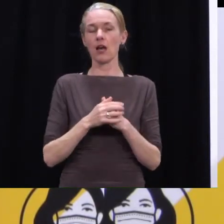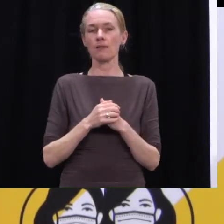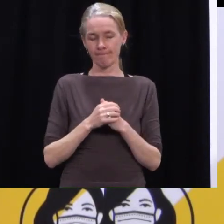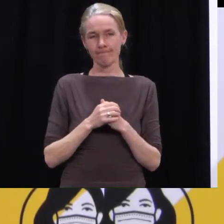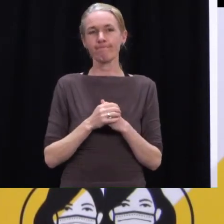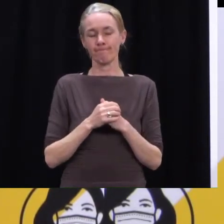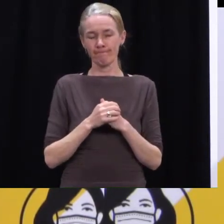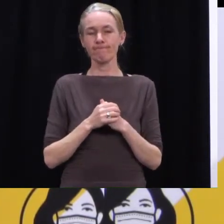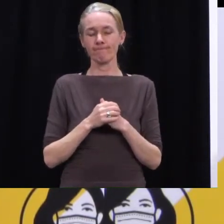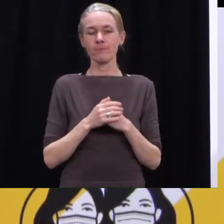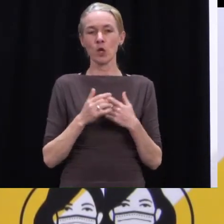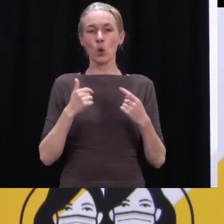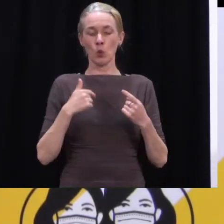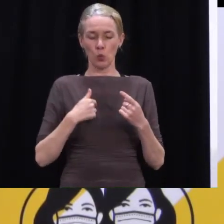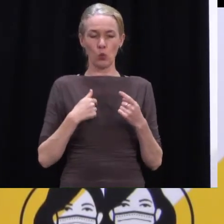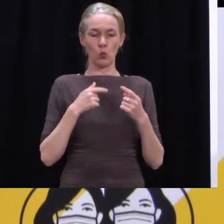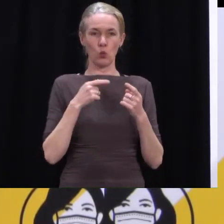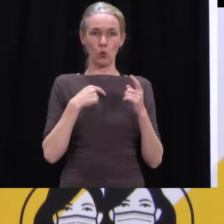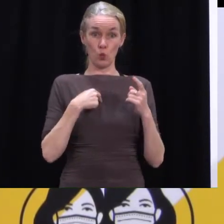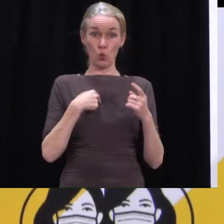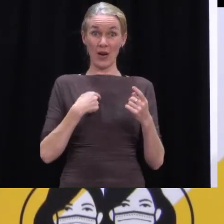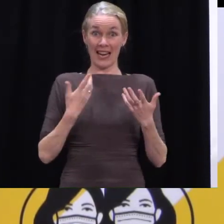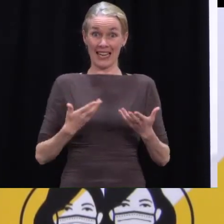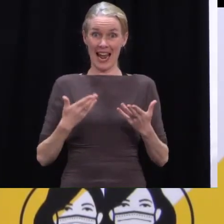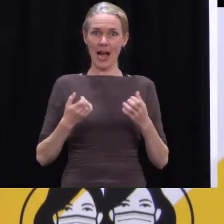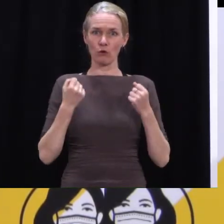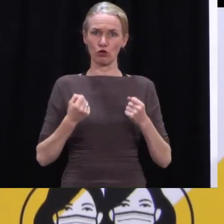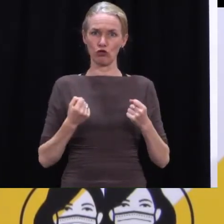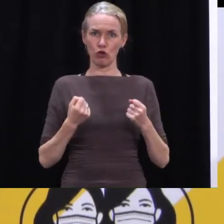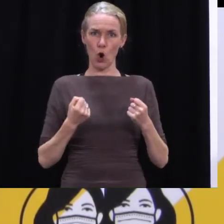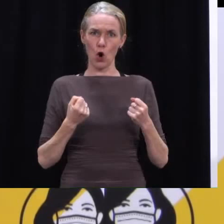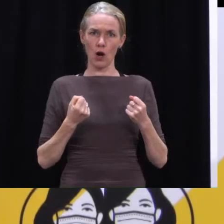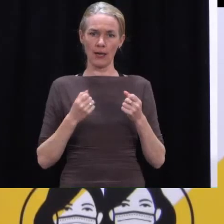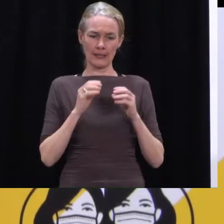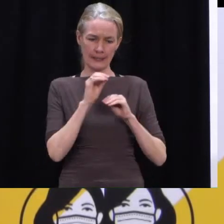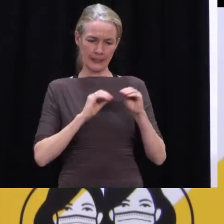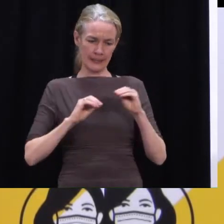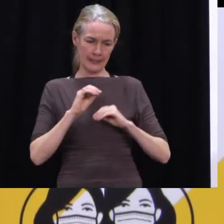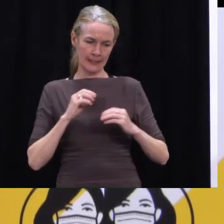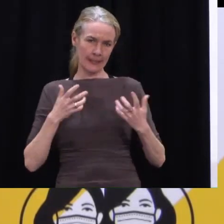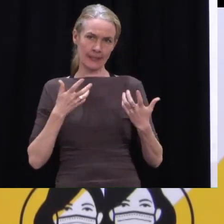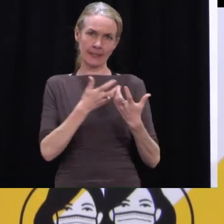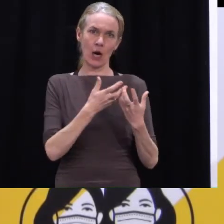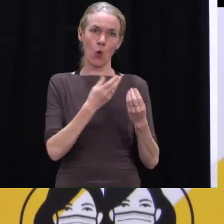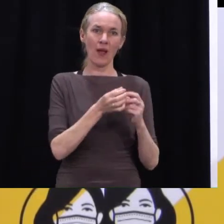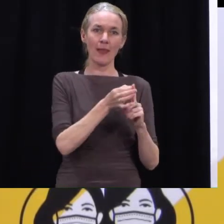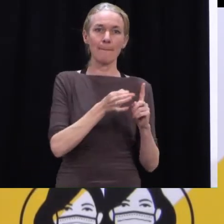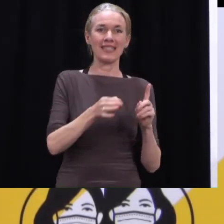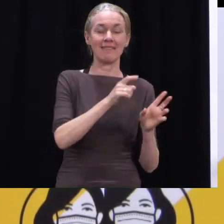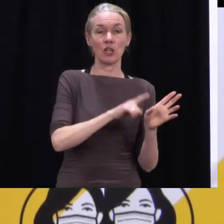giver s can play in helping the youth make a decision around